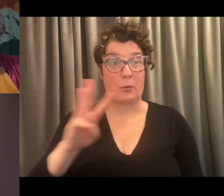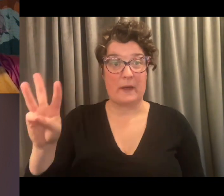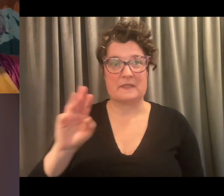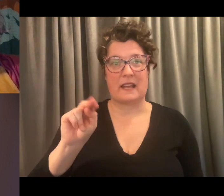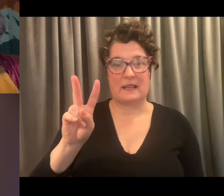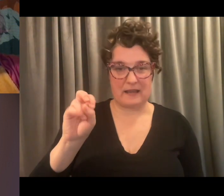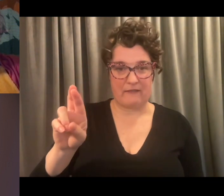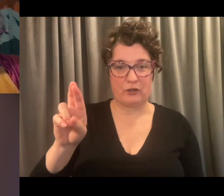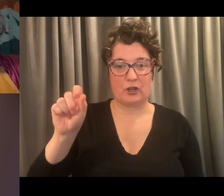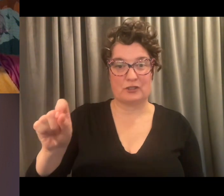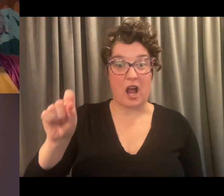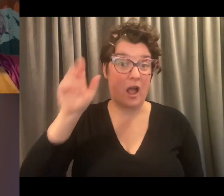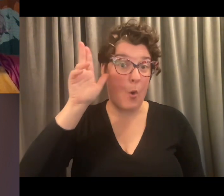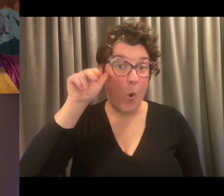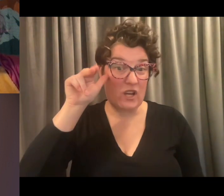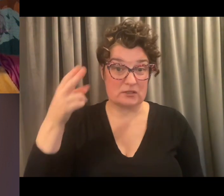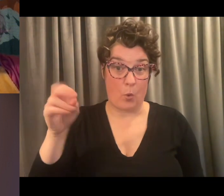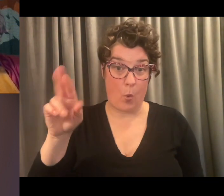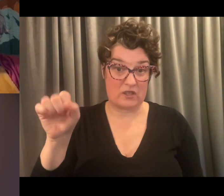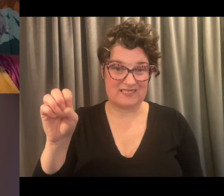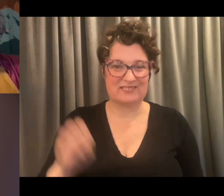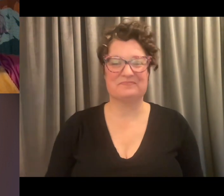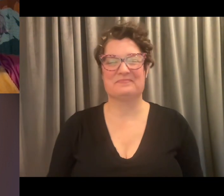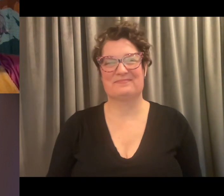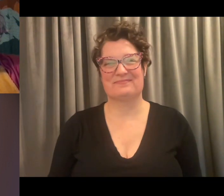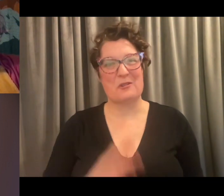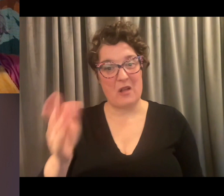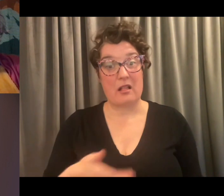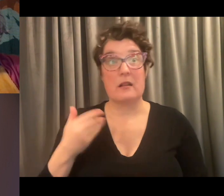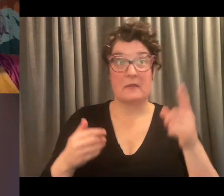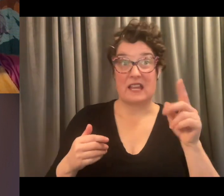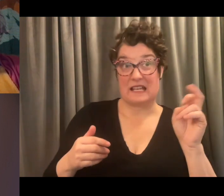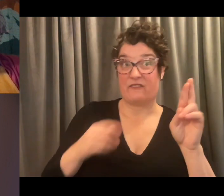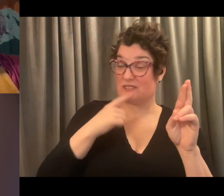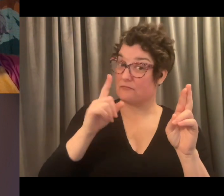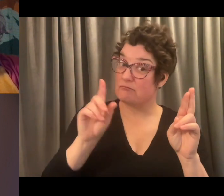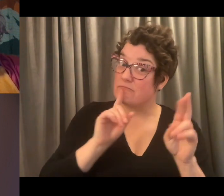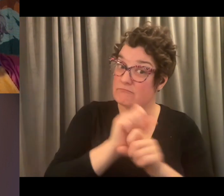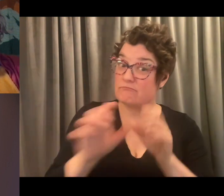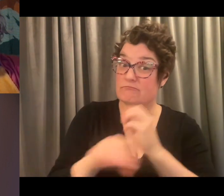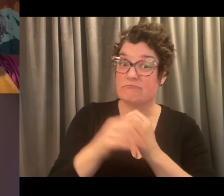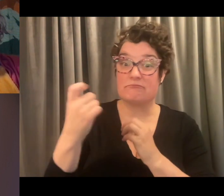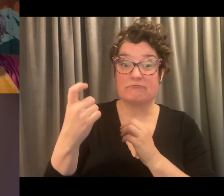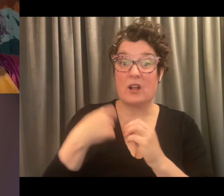Welcome. Never: Thanks. And there's actually an addition to that, because I put out a book last fall, called